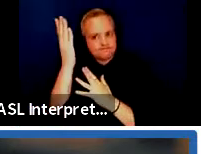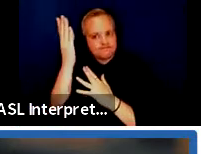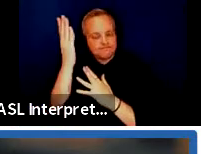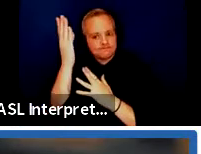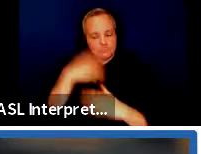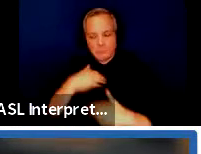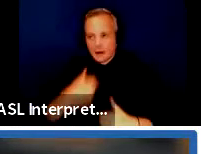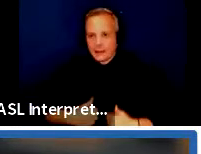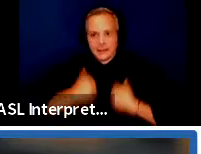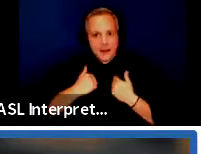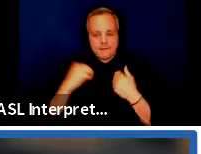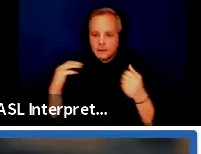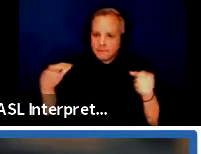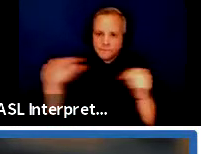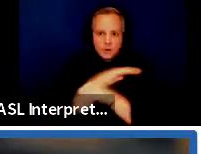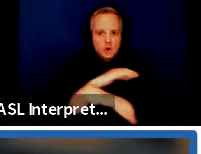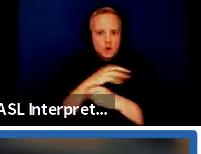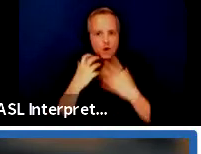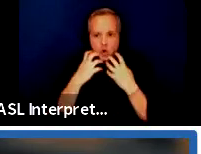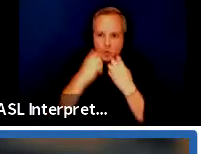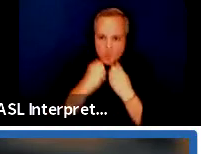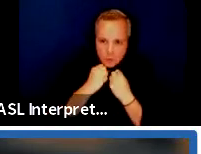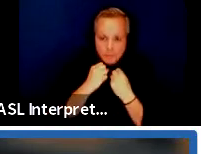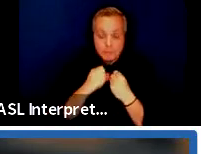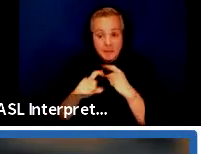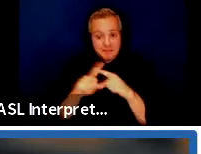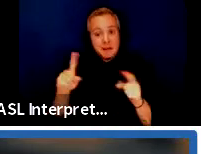BUT IT CERTAINLY DOES NOT MEAN I DO NOT HAVE MY DAILY CHALLENGES.